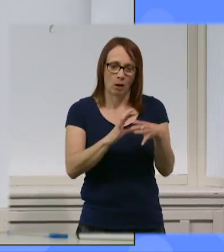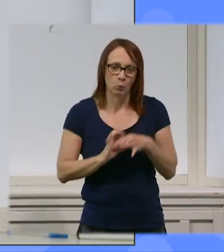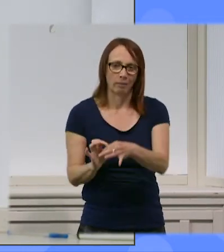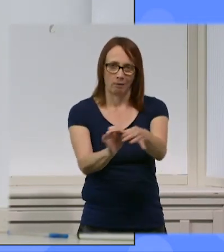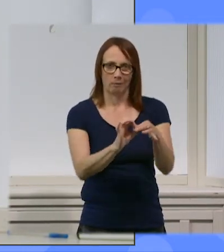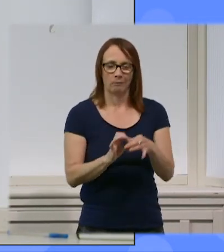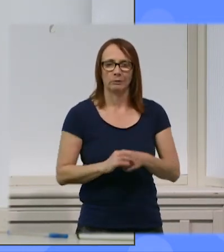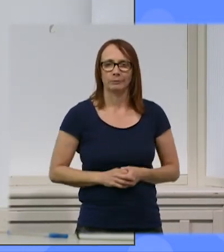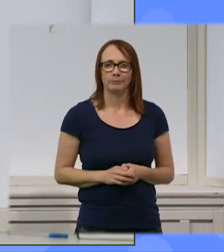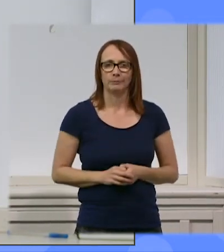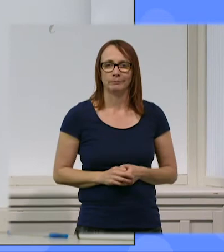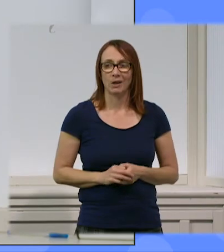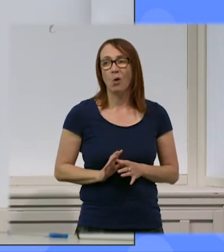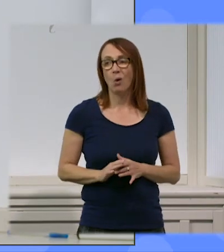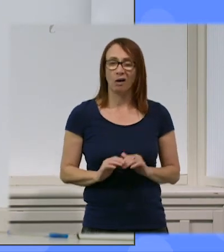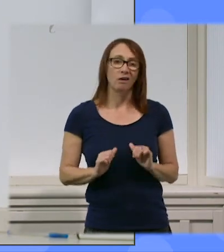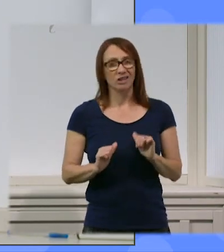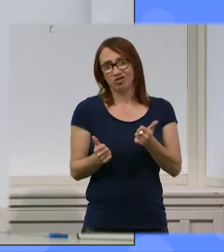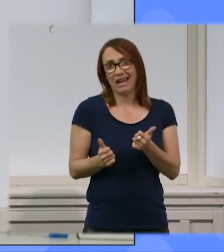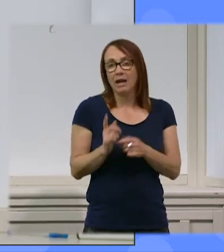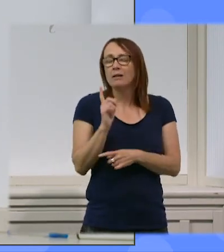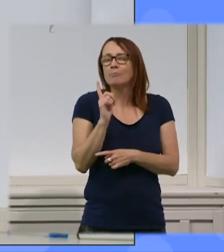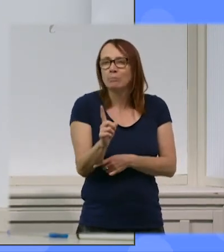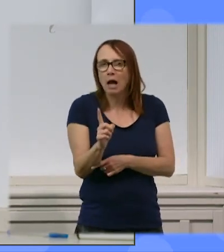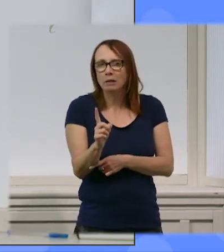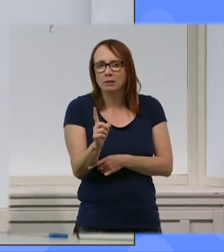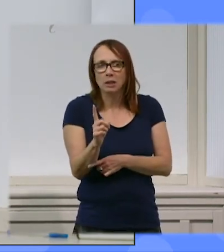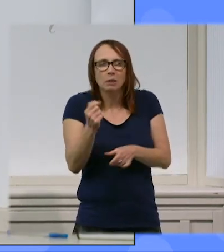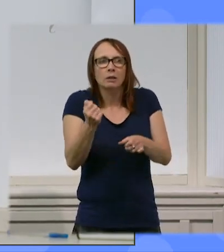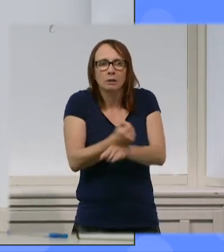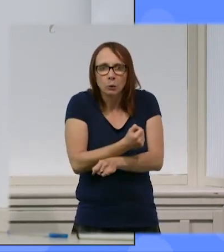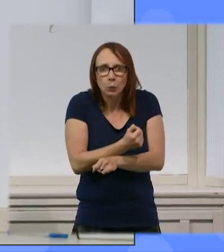thinking okay this is all very admirable but how far along are we in this journey